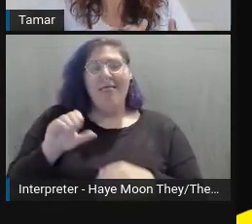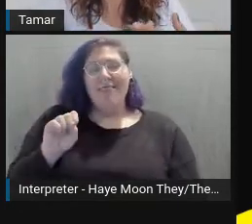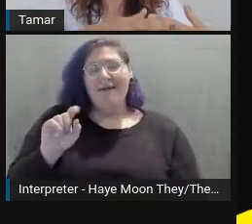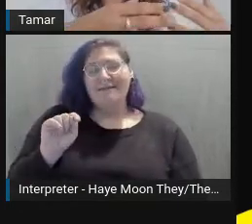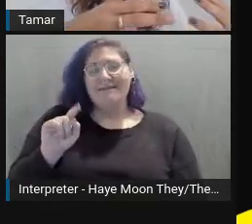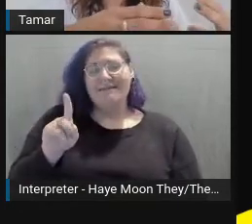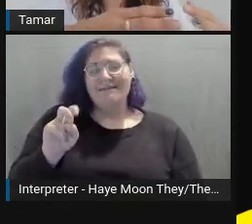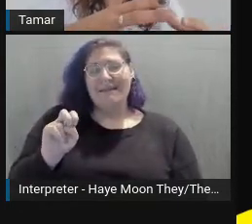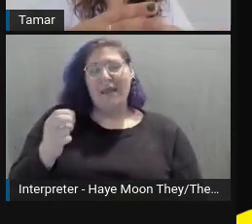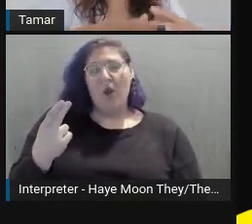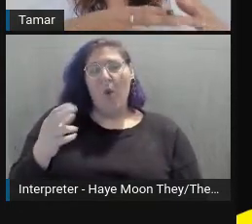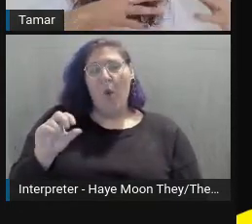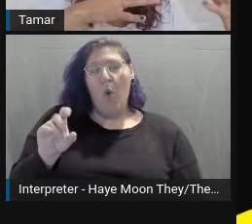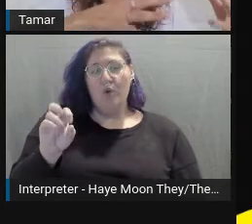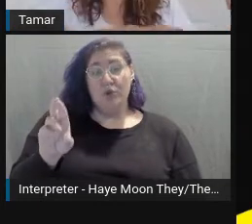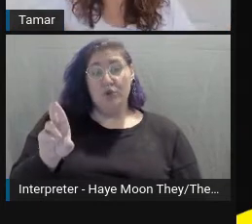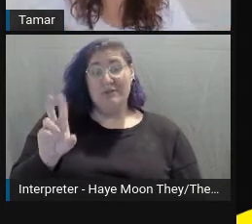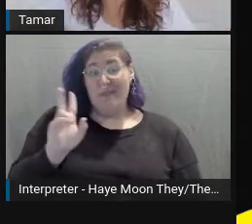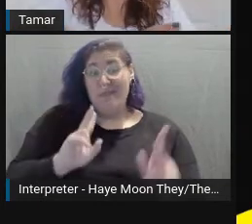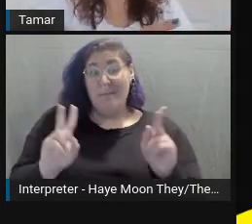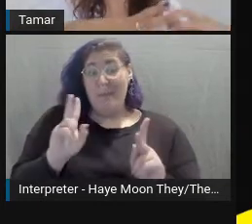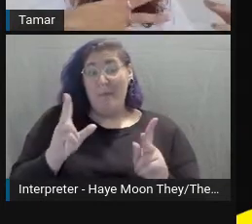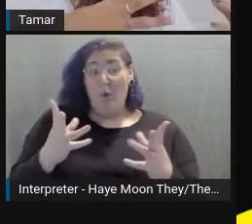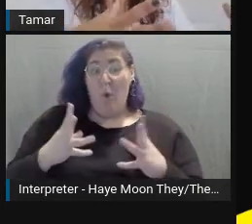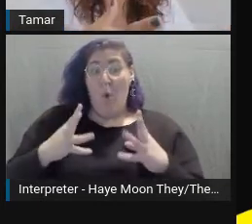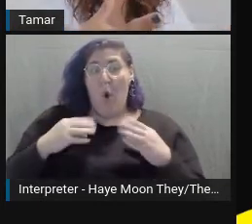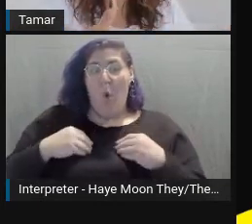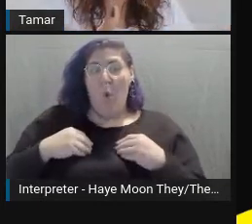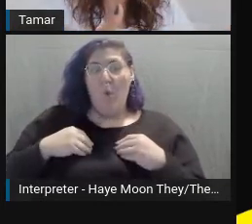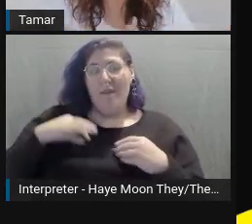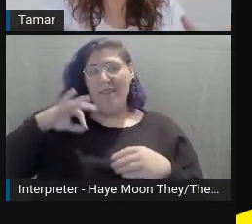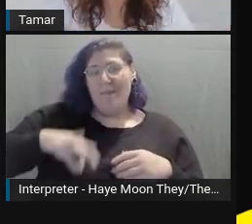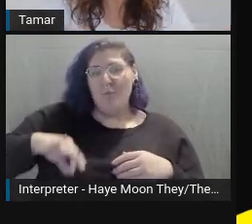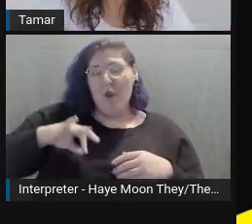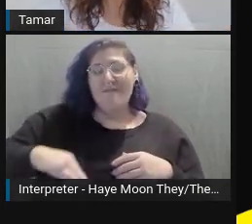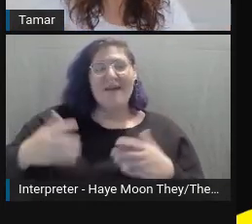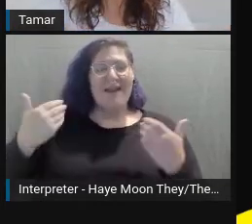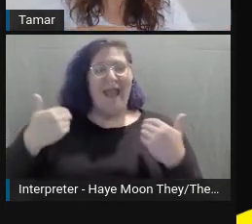to these either standard operating procedures or the accessibility programs.